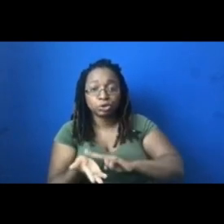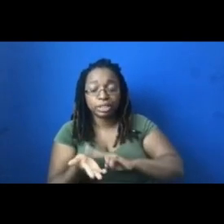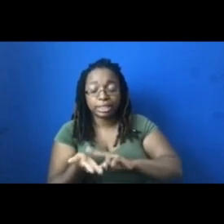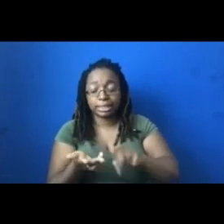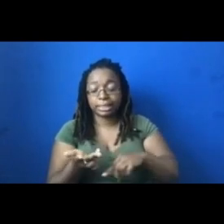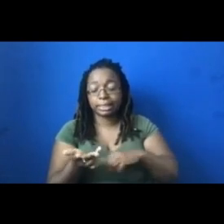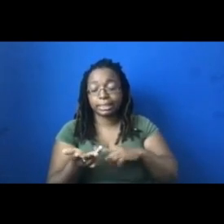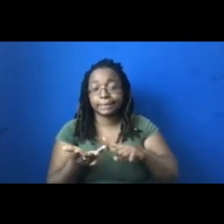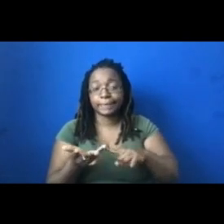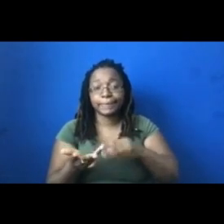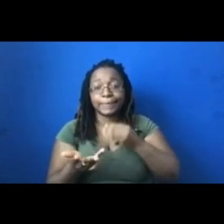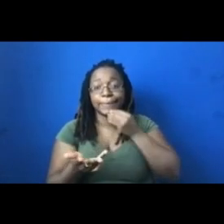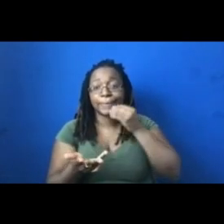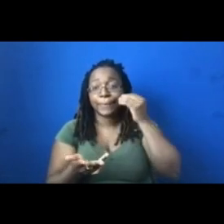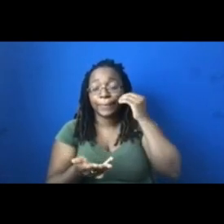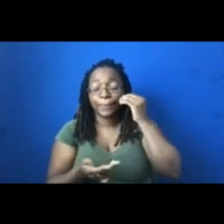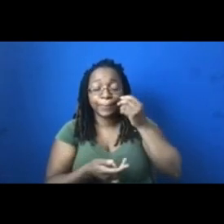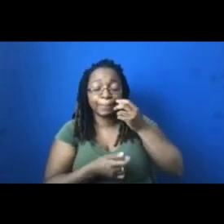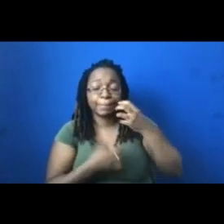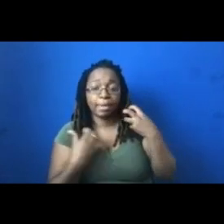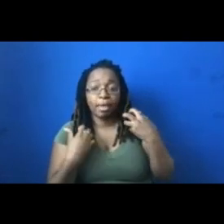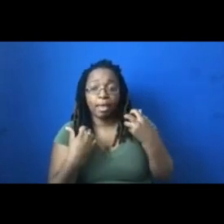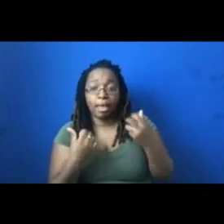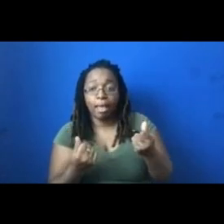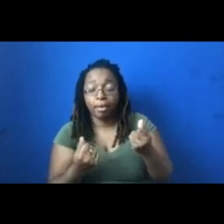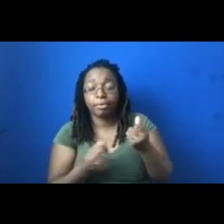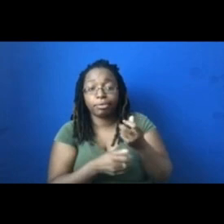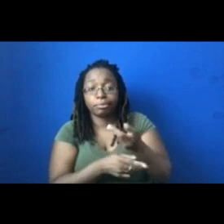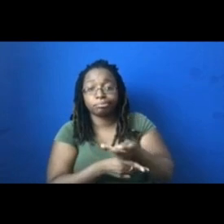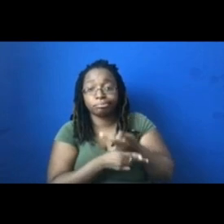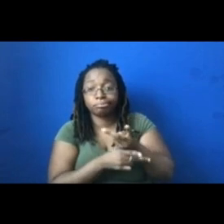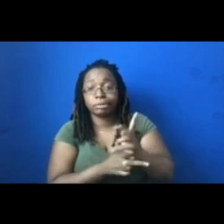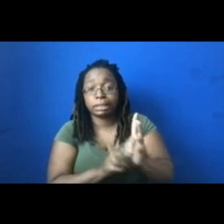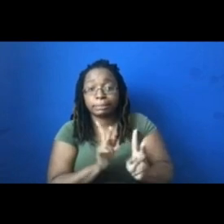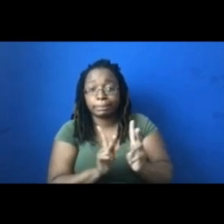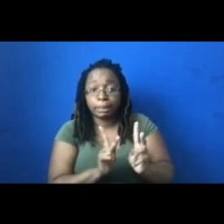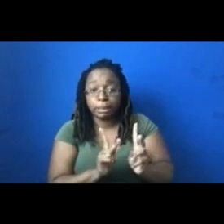coordinators, people to visit homes, talk with patients, and